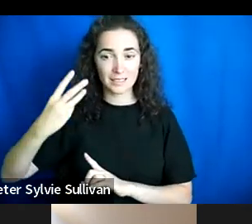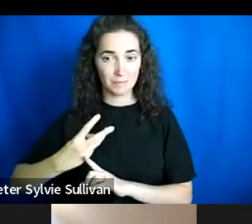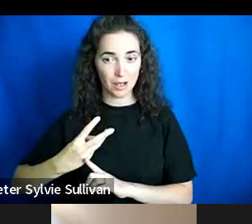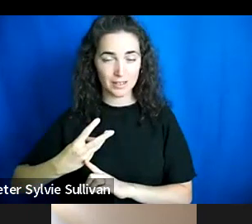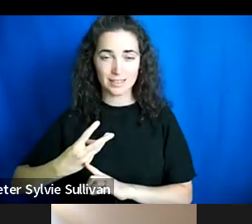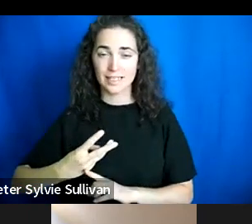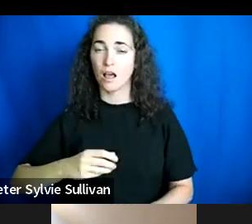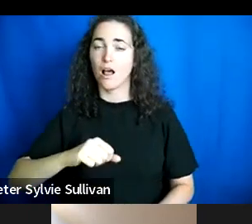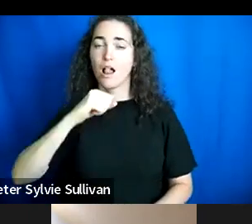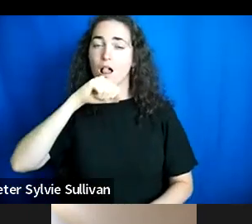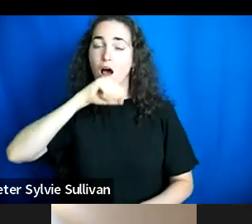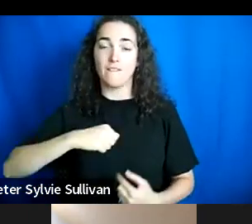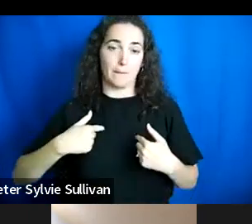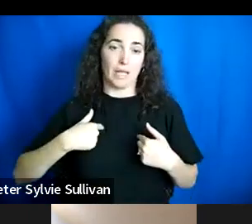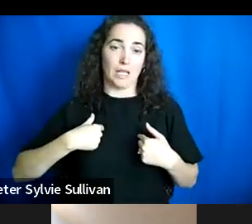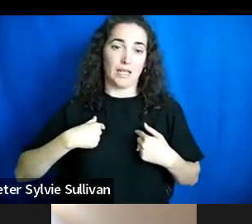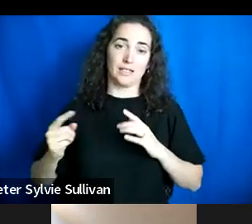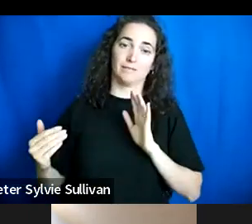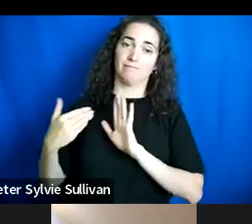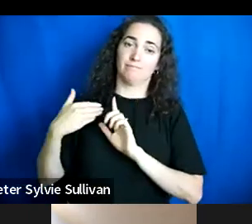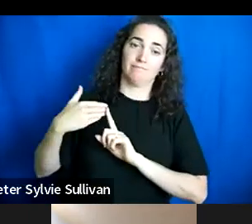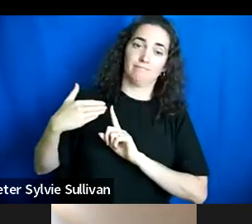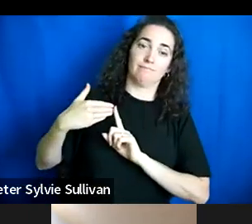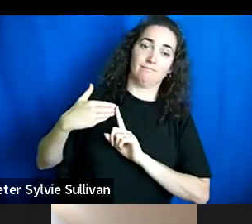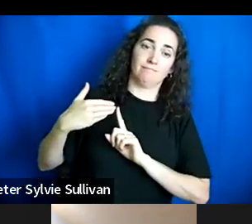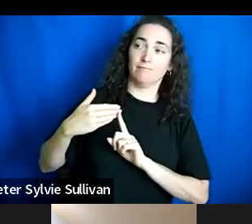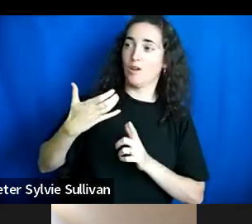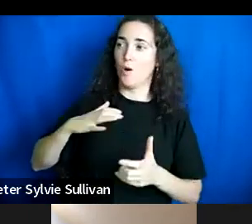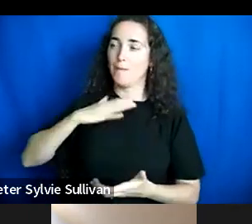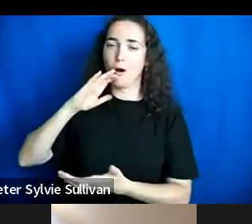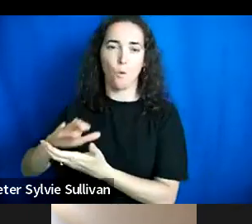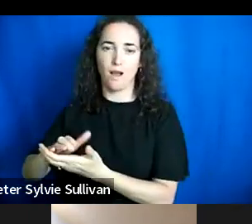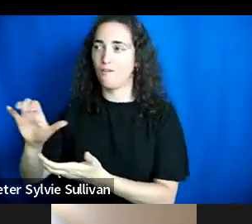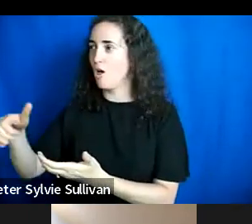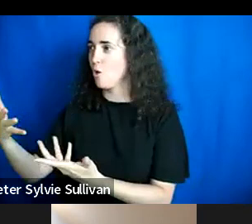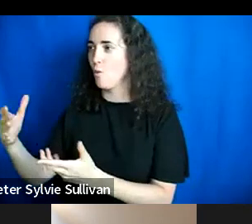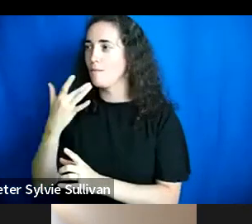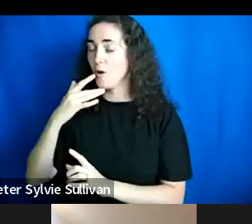He is Daddy's little boy, and does not want to have anything to do with my wife or anybody else.